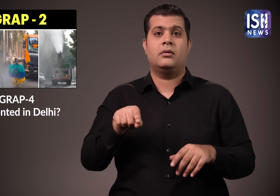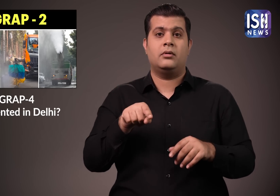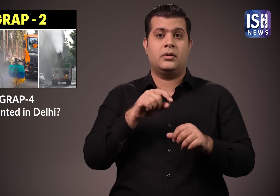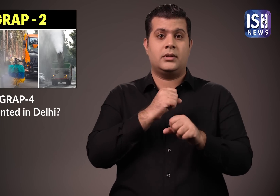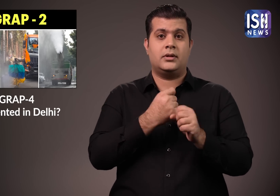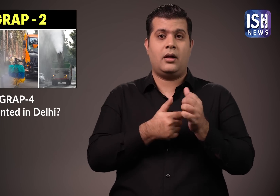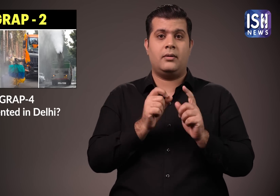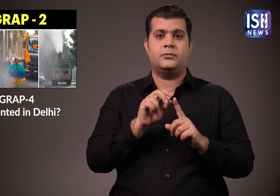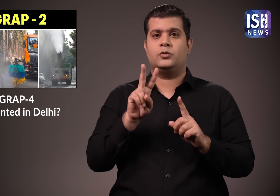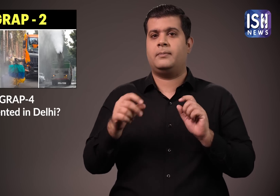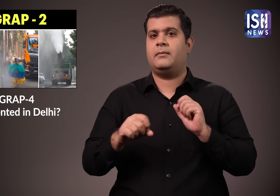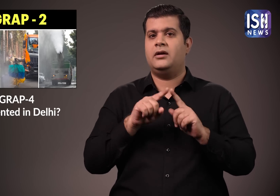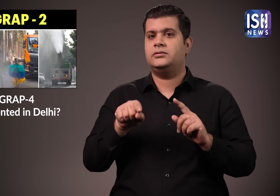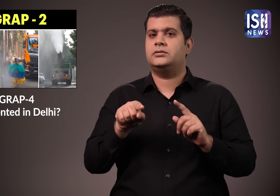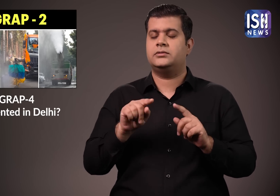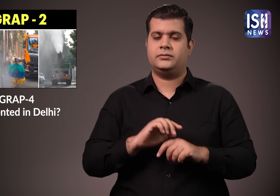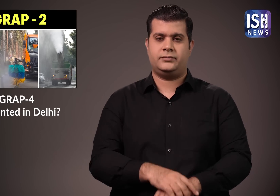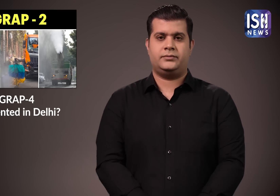These are the measures in GRAP-2.